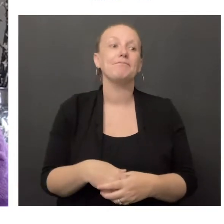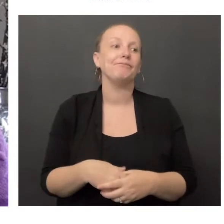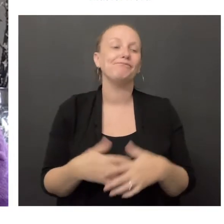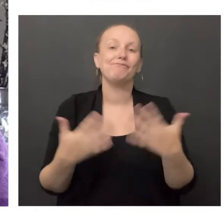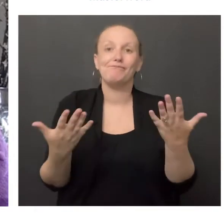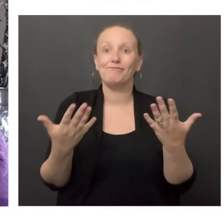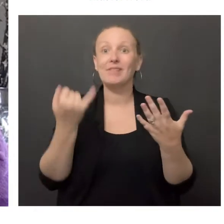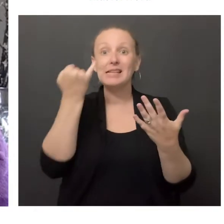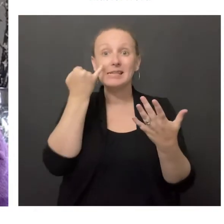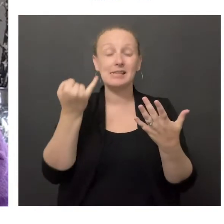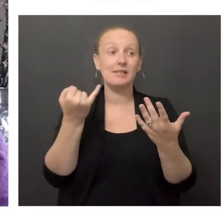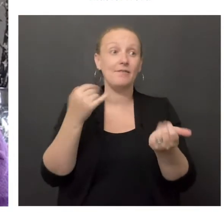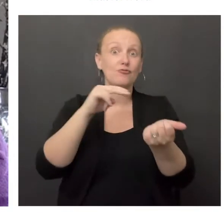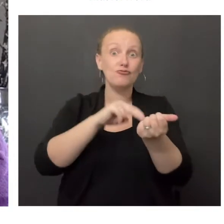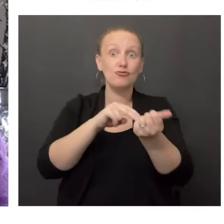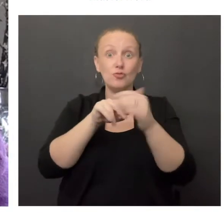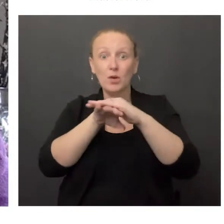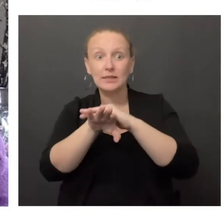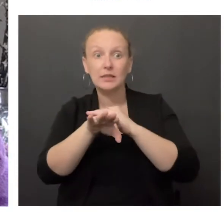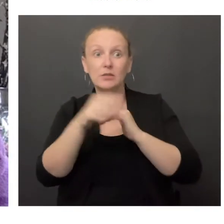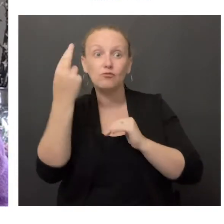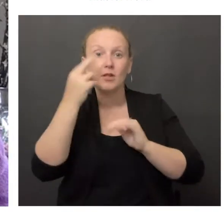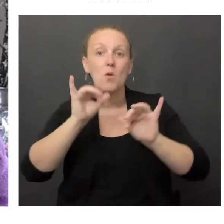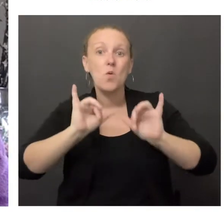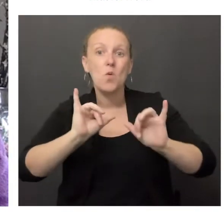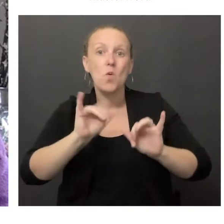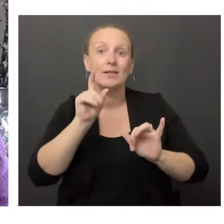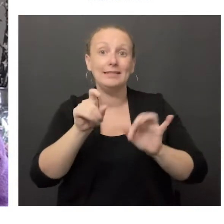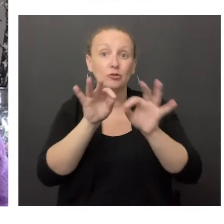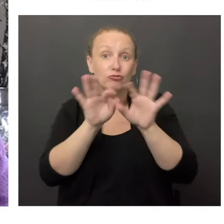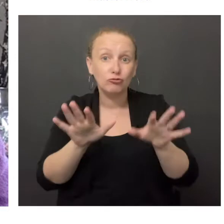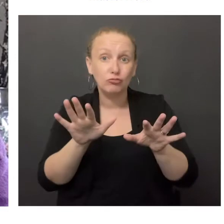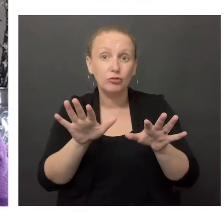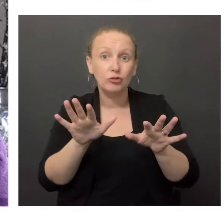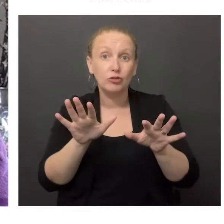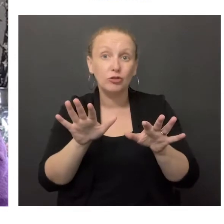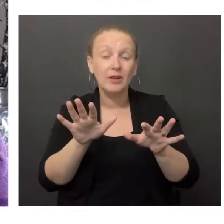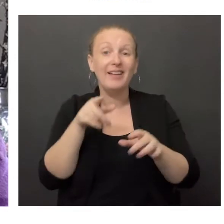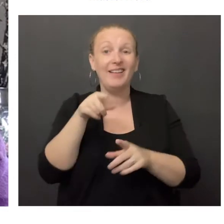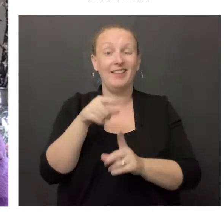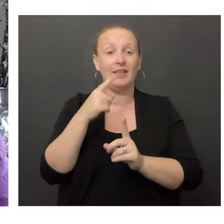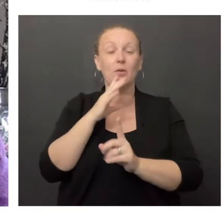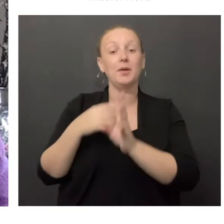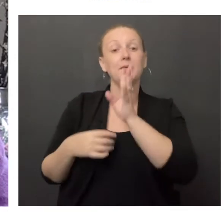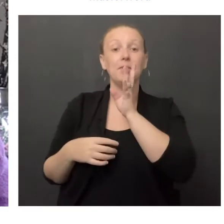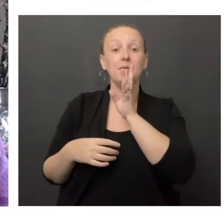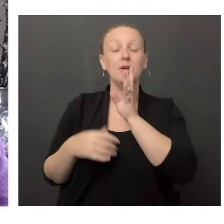Or however that occurs and they just say, Call, call interpreter services.